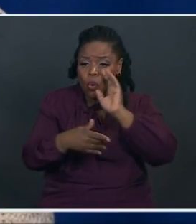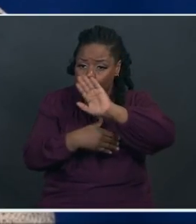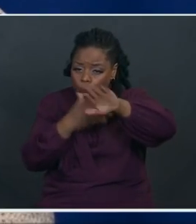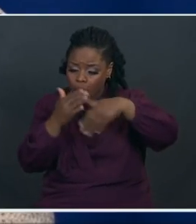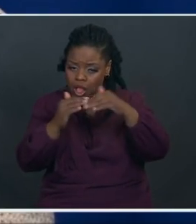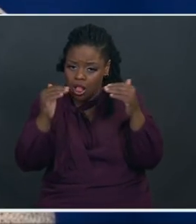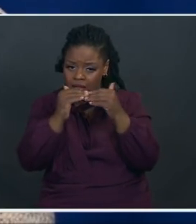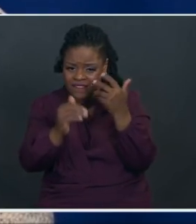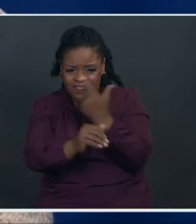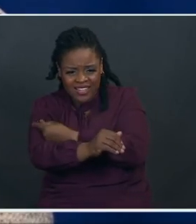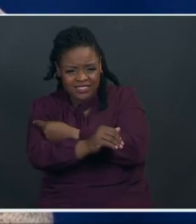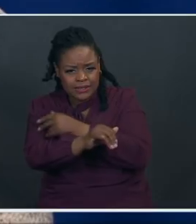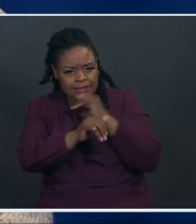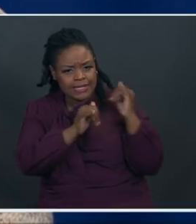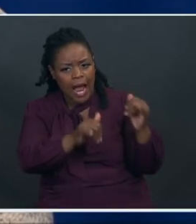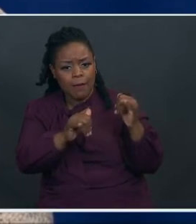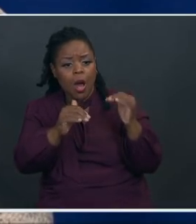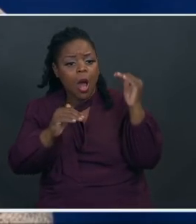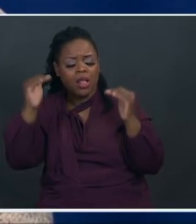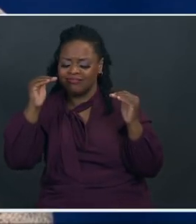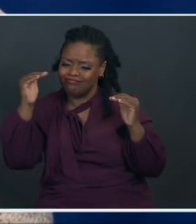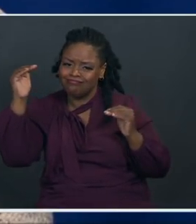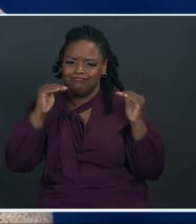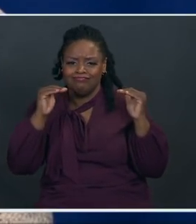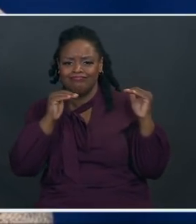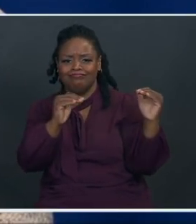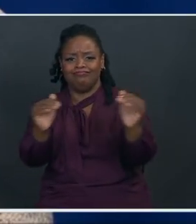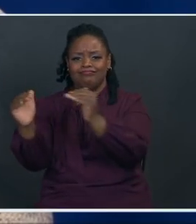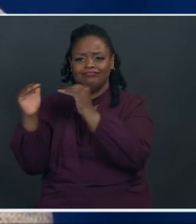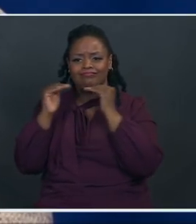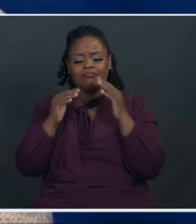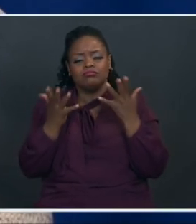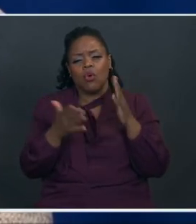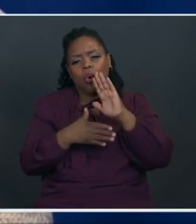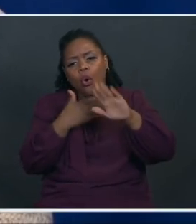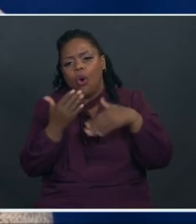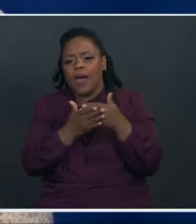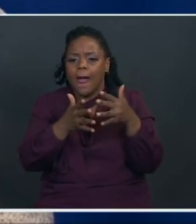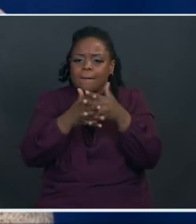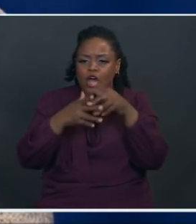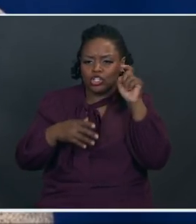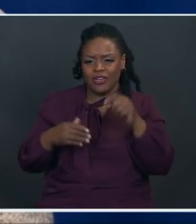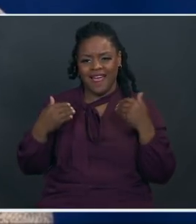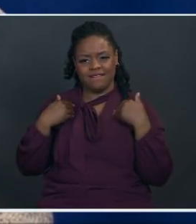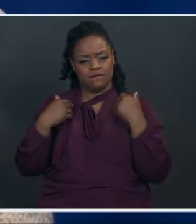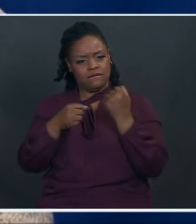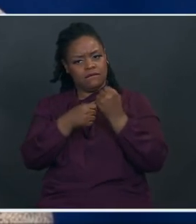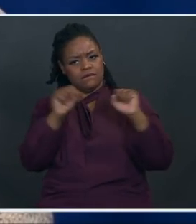So, all Americans, everyone in our country should have the benefit of a safe, effective vaccine that can prevent them from getting sick